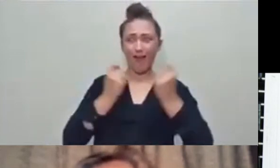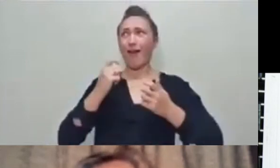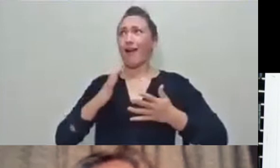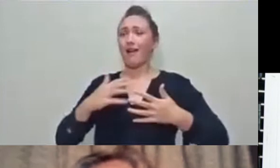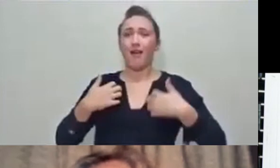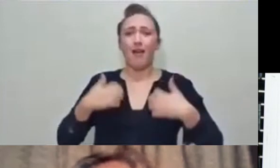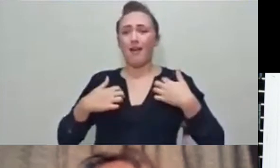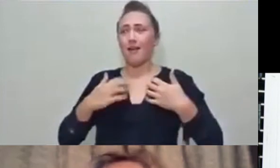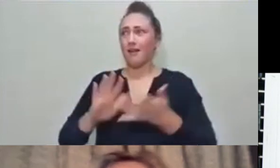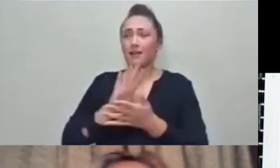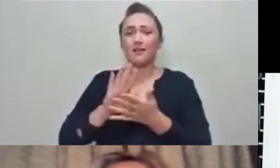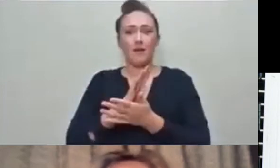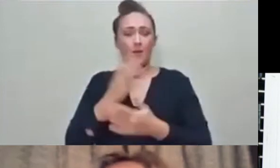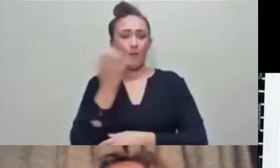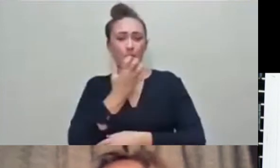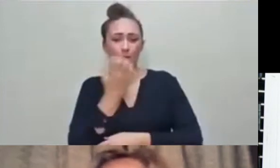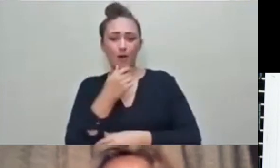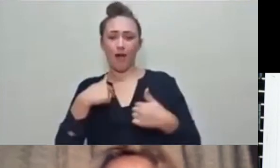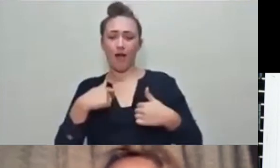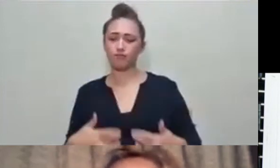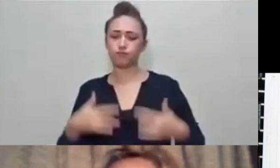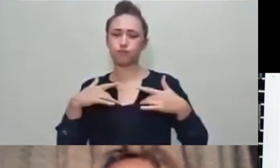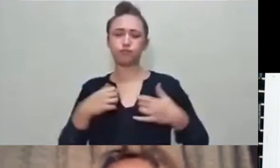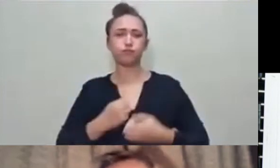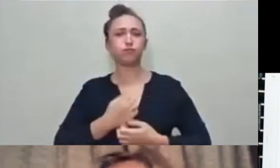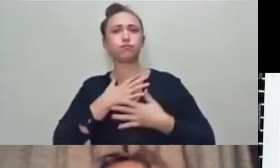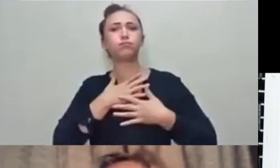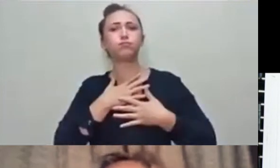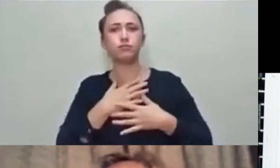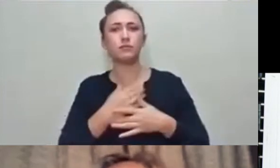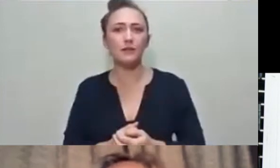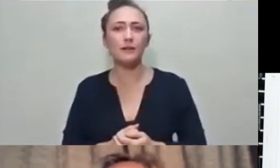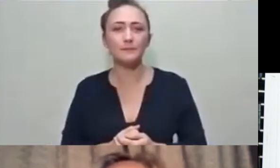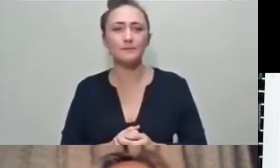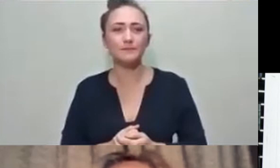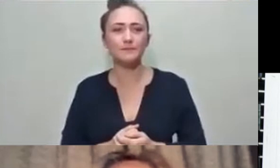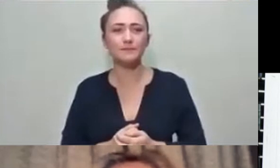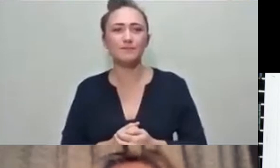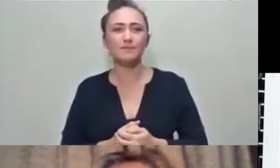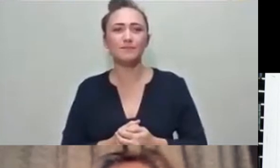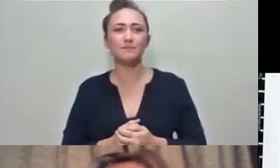so this is what it means, so all this work I've done means the world to me